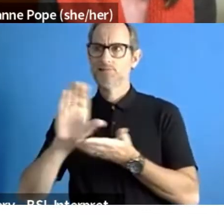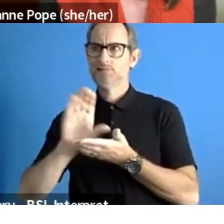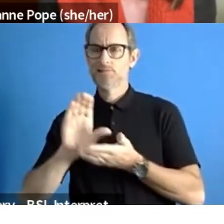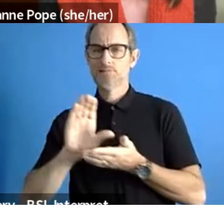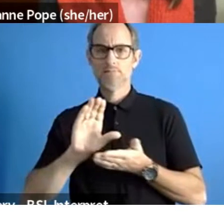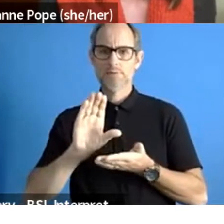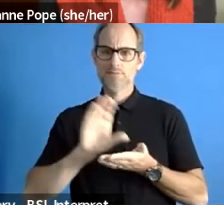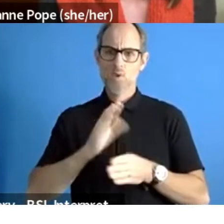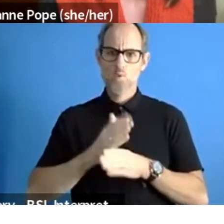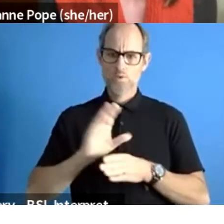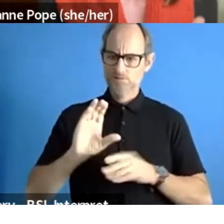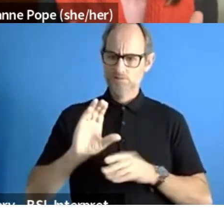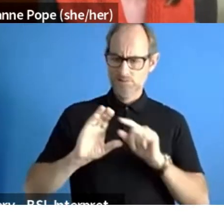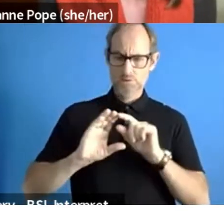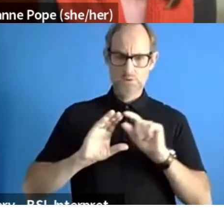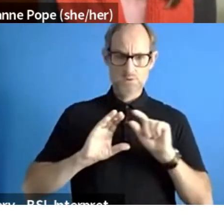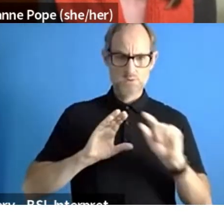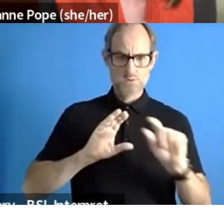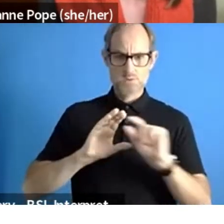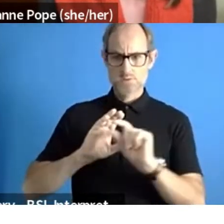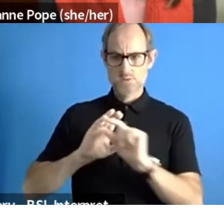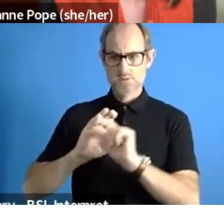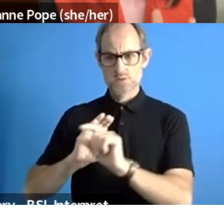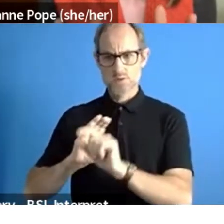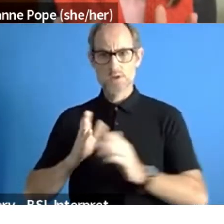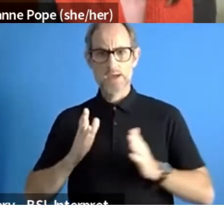have to make that funding go as much as possible. Because of this, the team